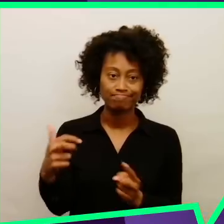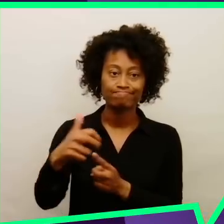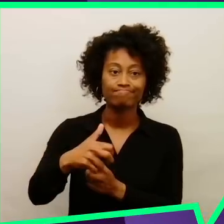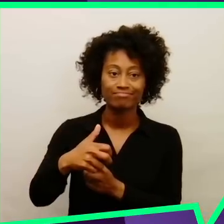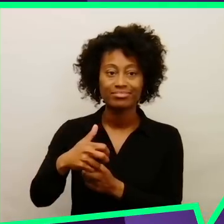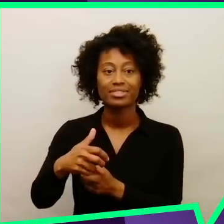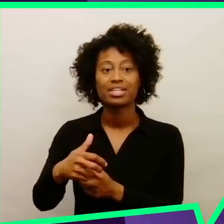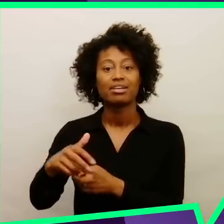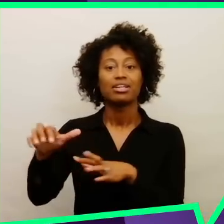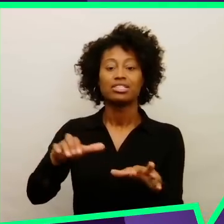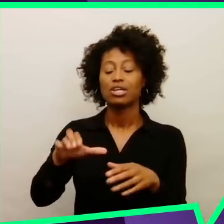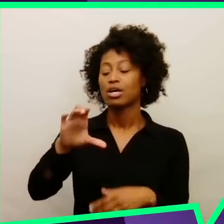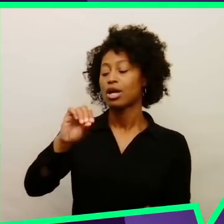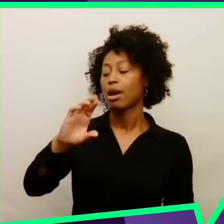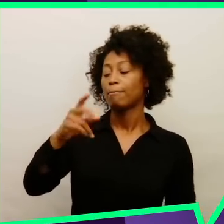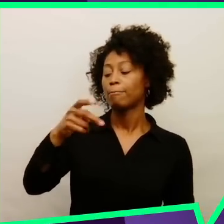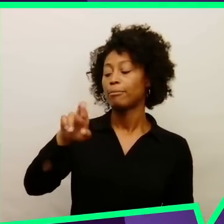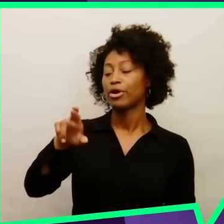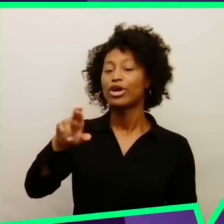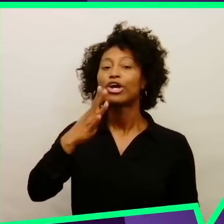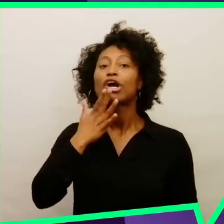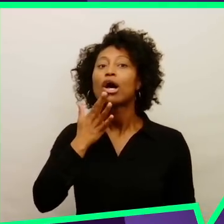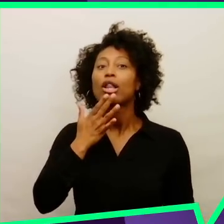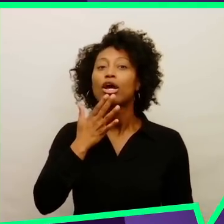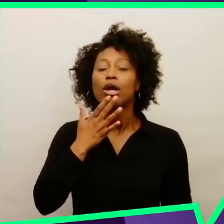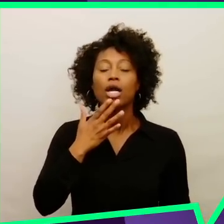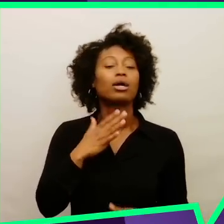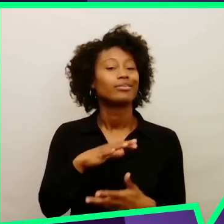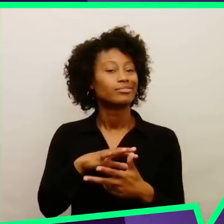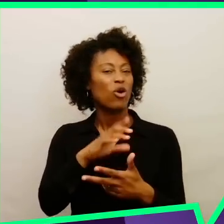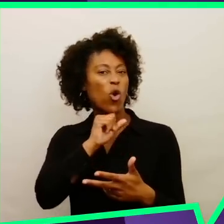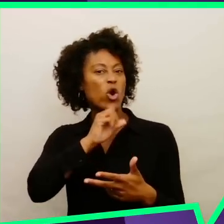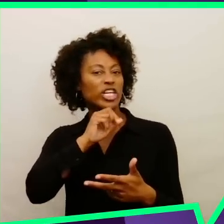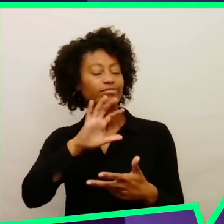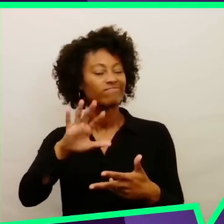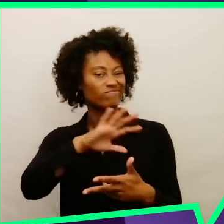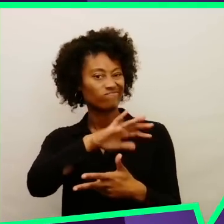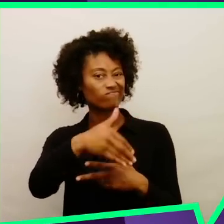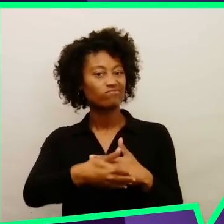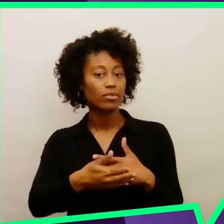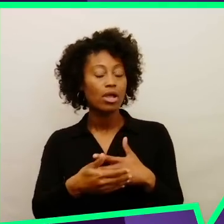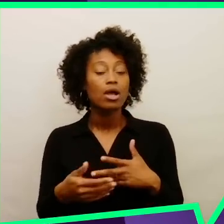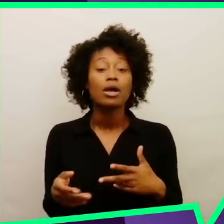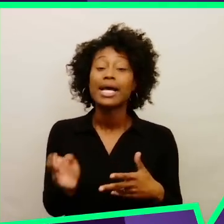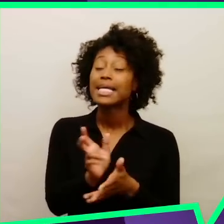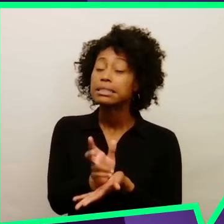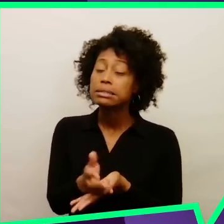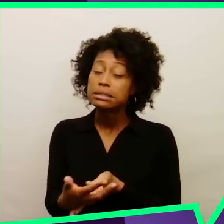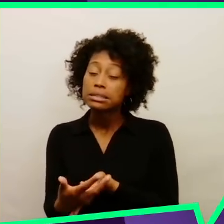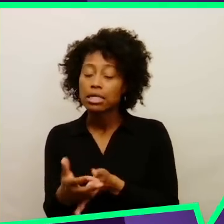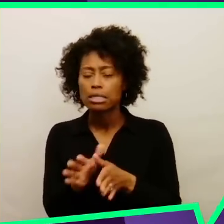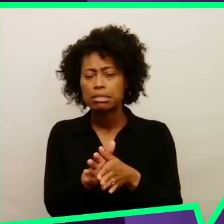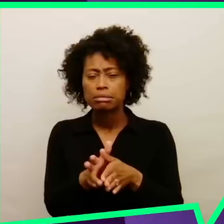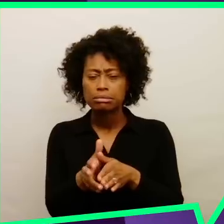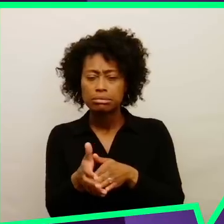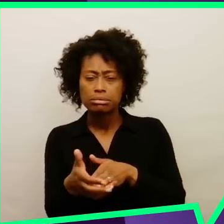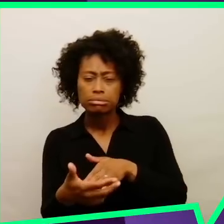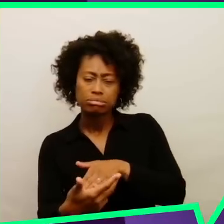And yet he's rocking a nice copper car. Yeah, I like that copper car. Yeah. He is hugging the turns a little bit too tight,